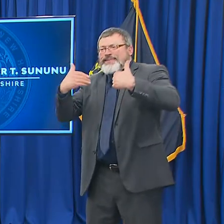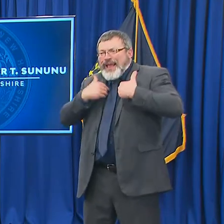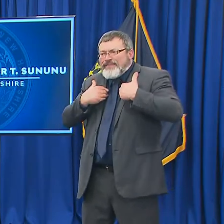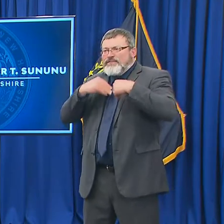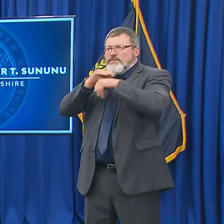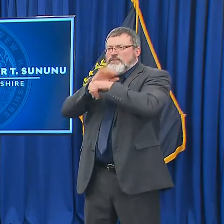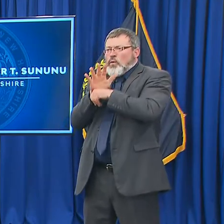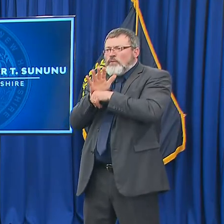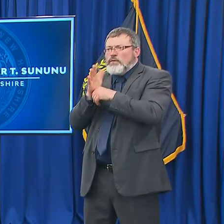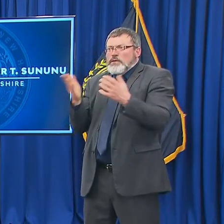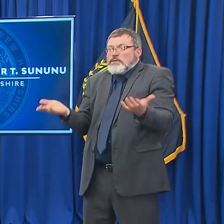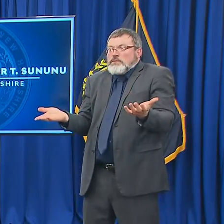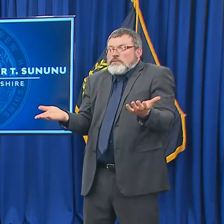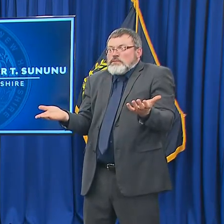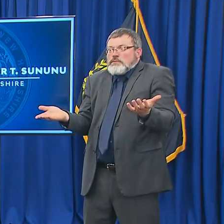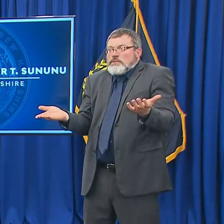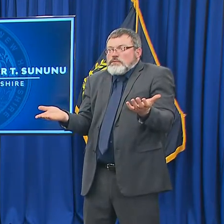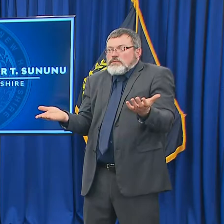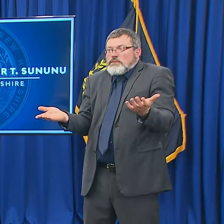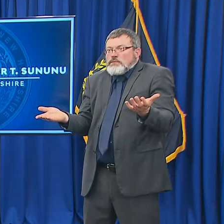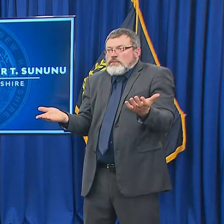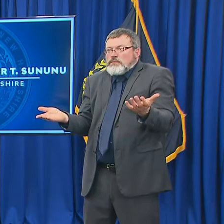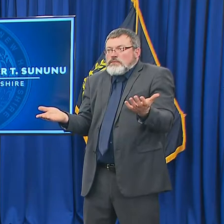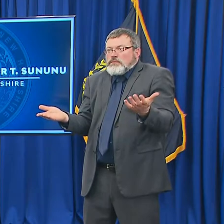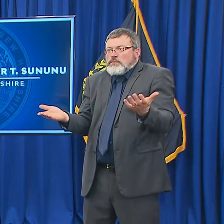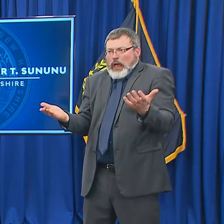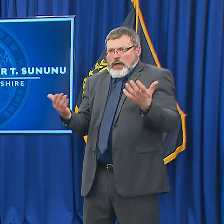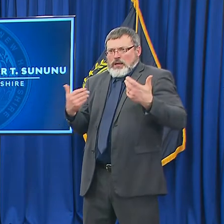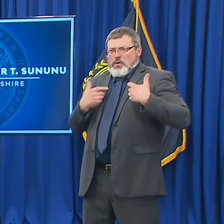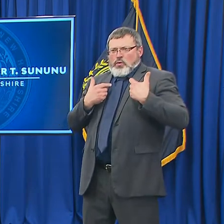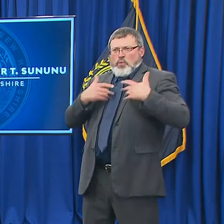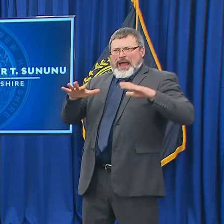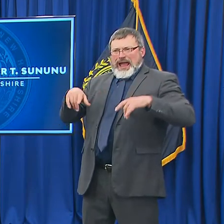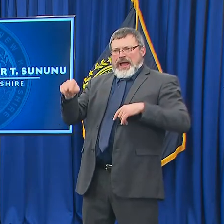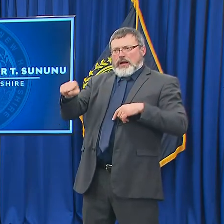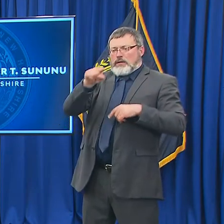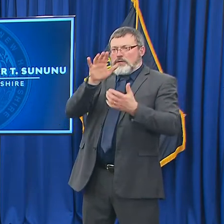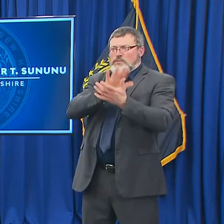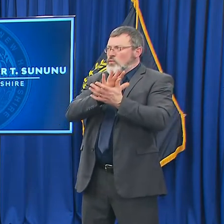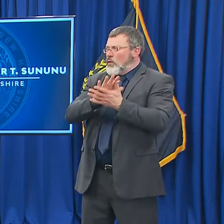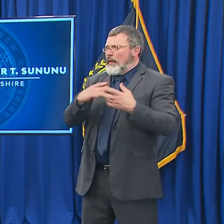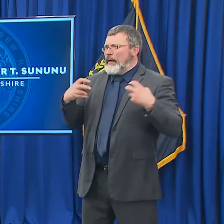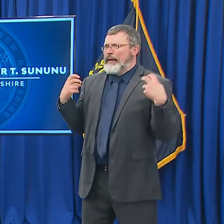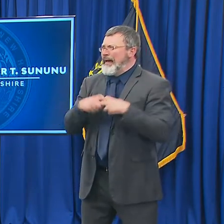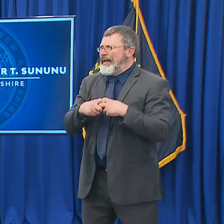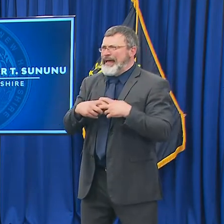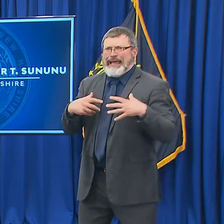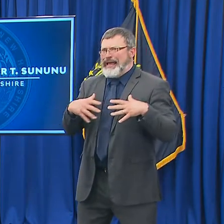a bunch of quick things. So in your email your office just now it says shall wear a mask not will wear a mask.